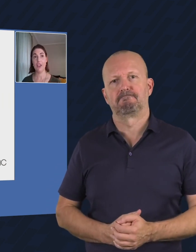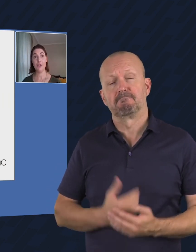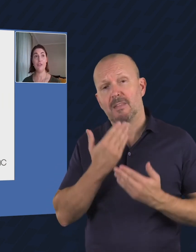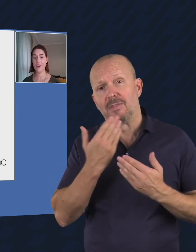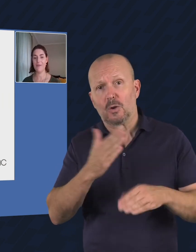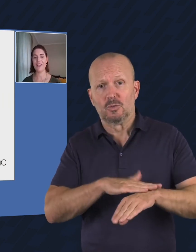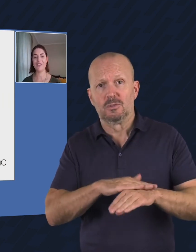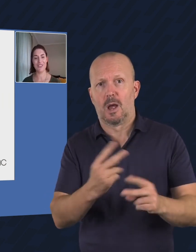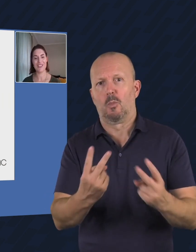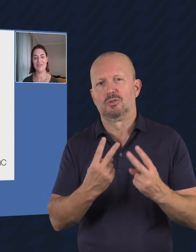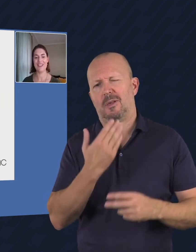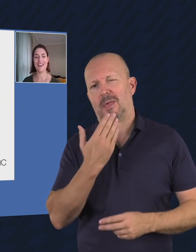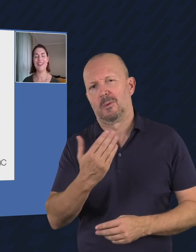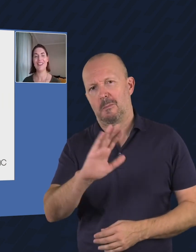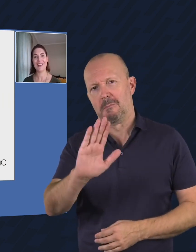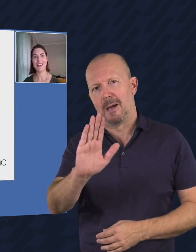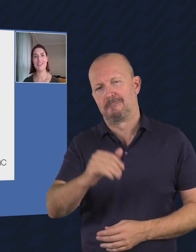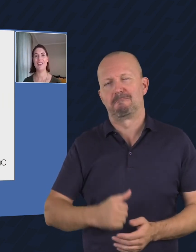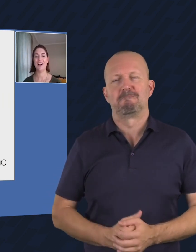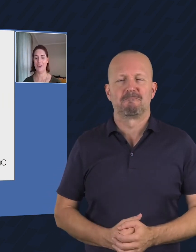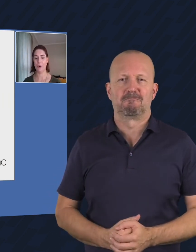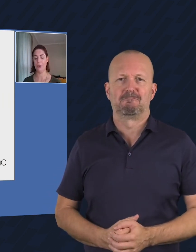Thank you very much for your time today. Ka kite ano.